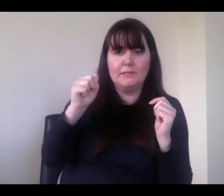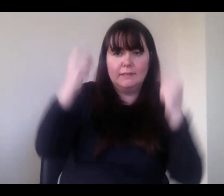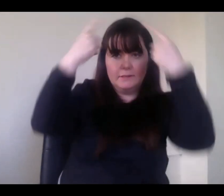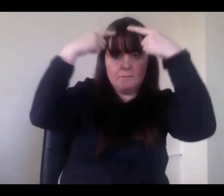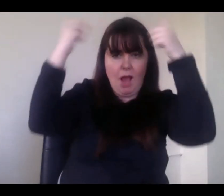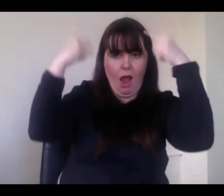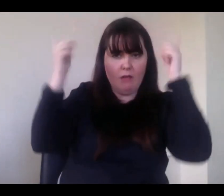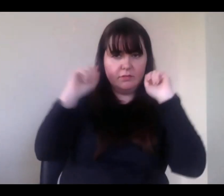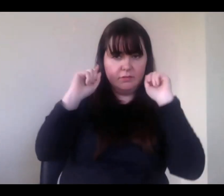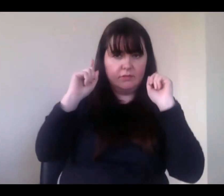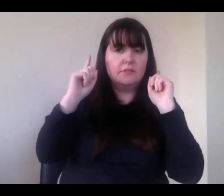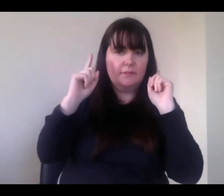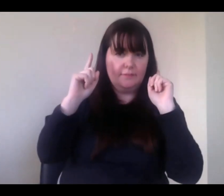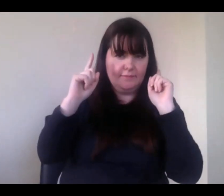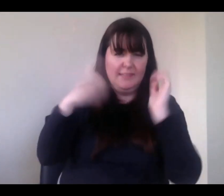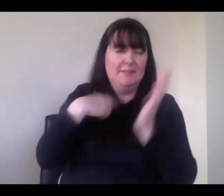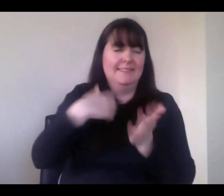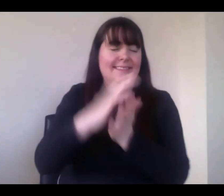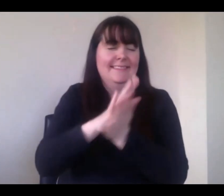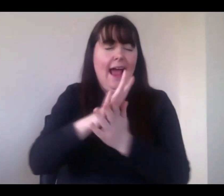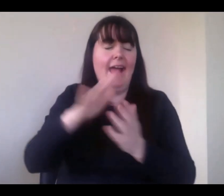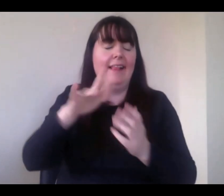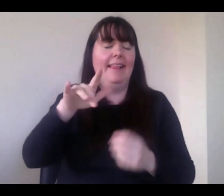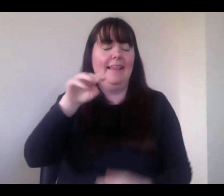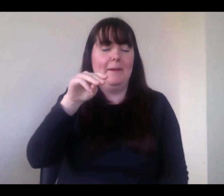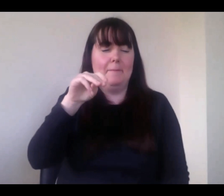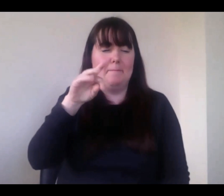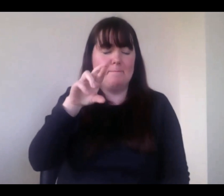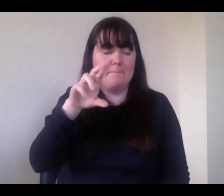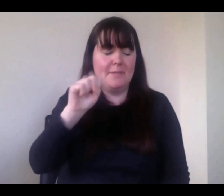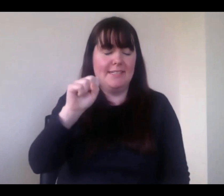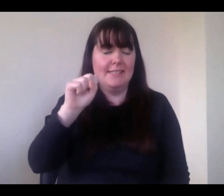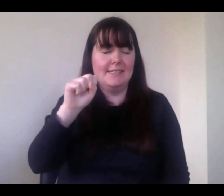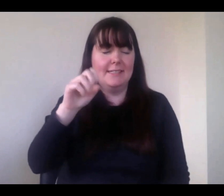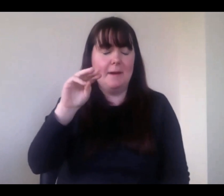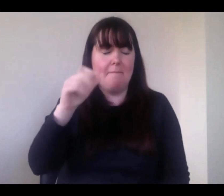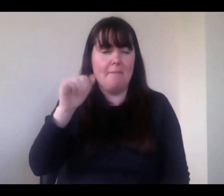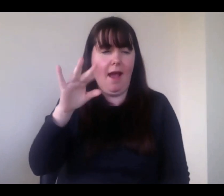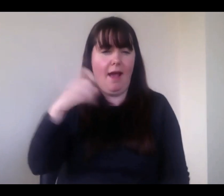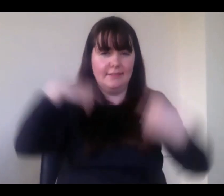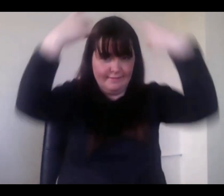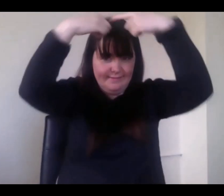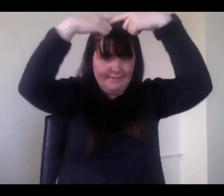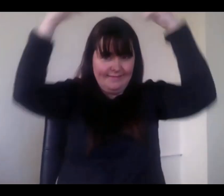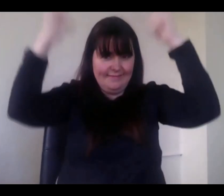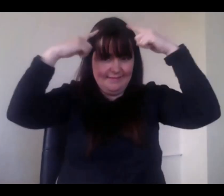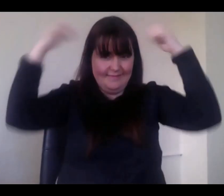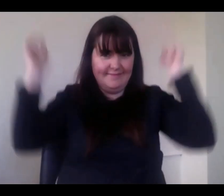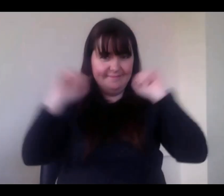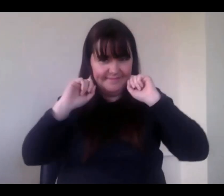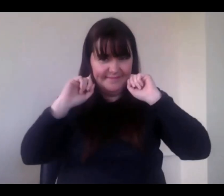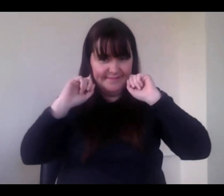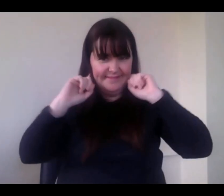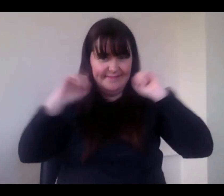really looked at the character of Mrs. Marks in the play. I'm signing her like this.